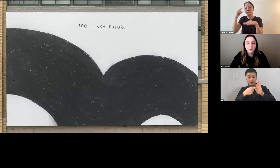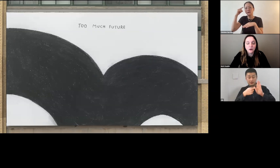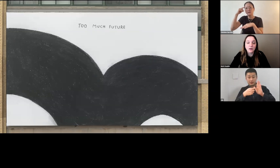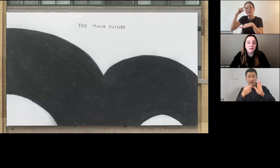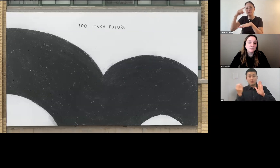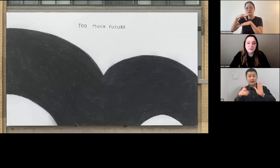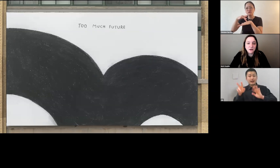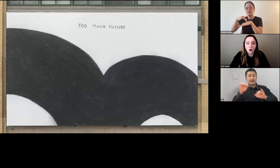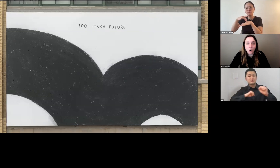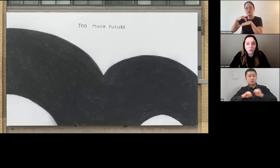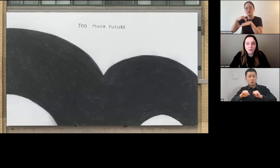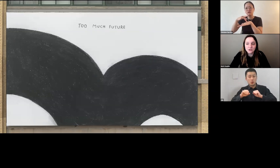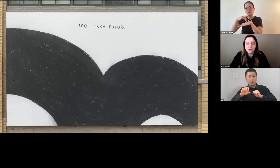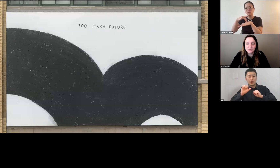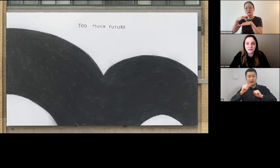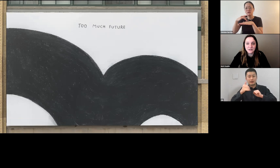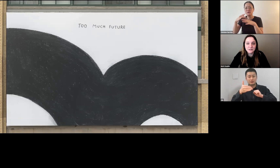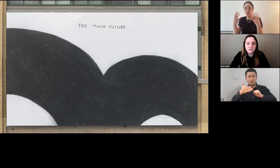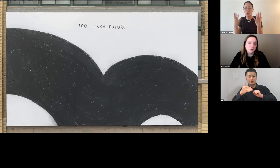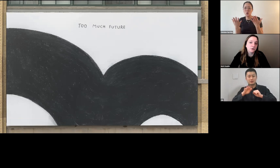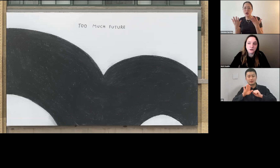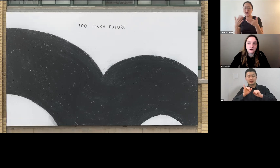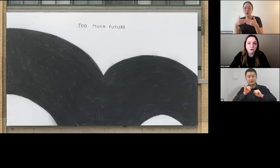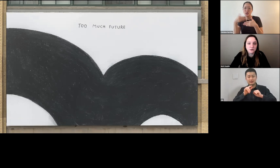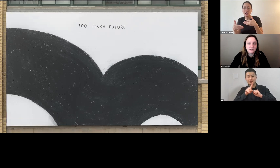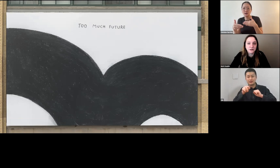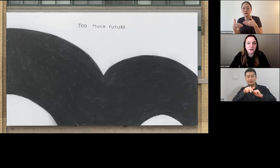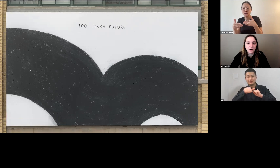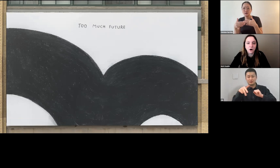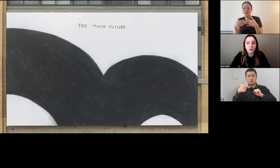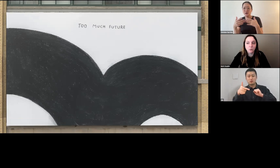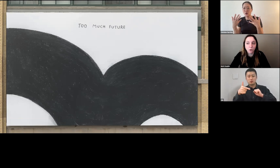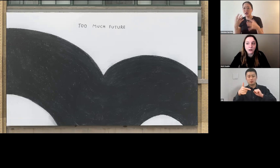I would think all major cities, including New York City, are worried